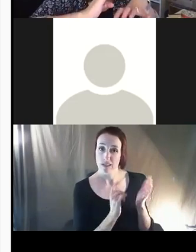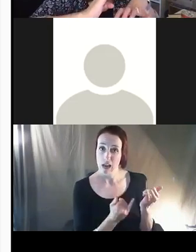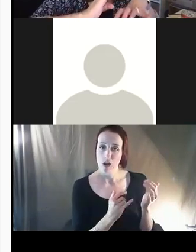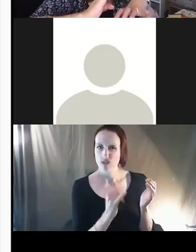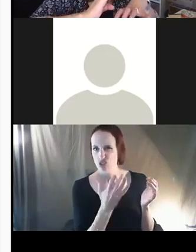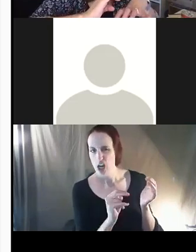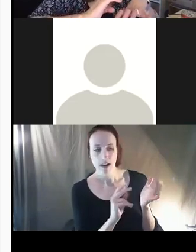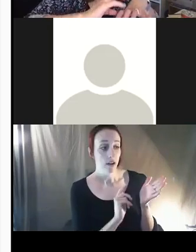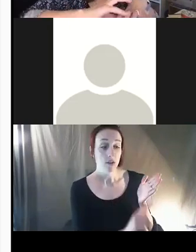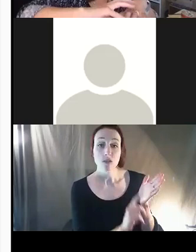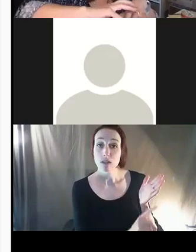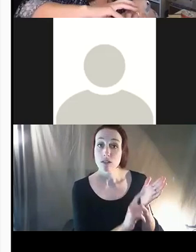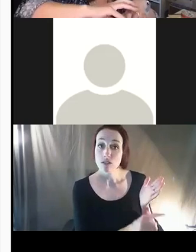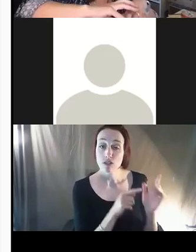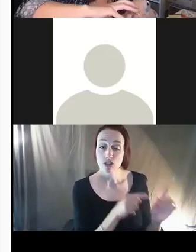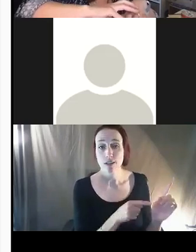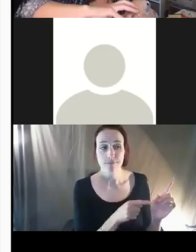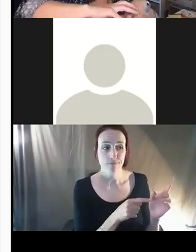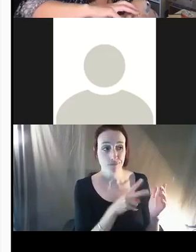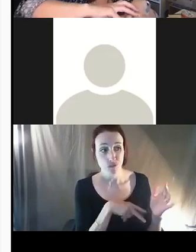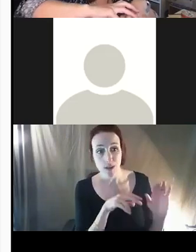readability scores, there are certain words you can